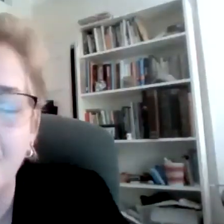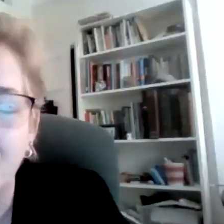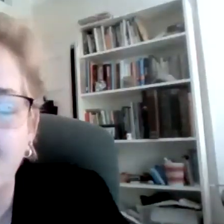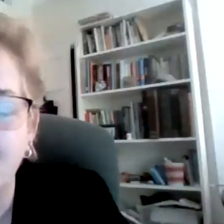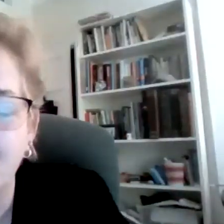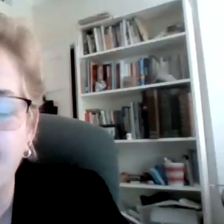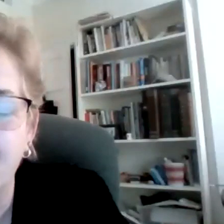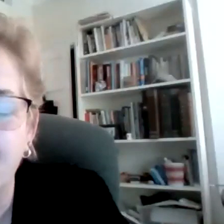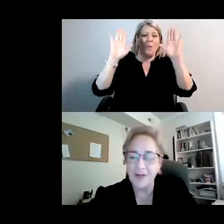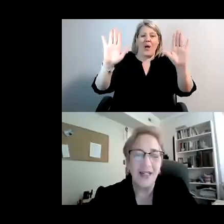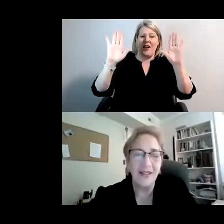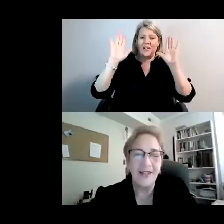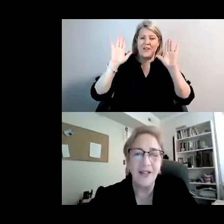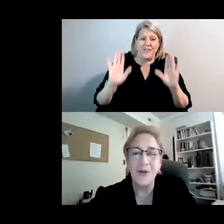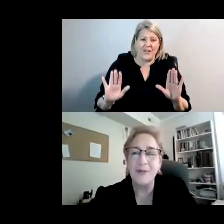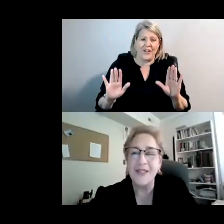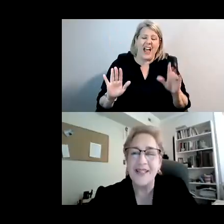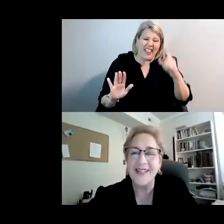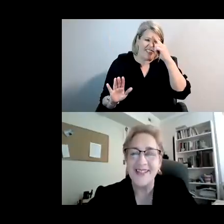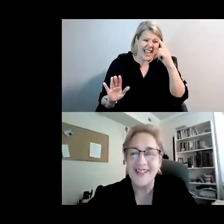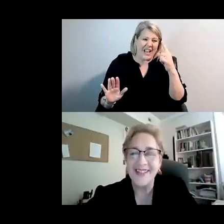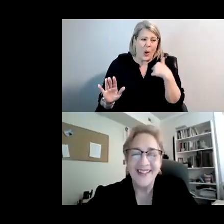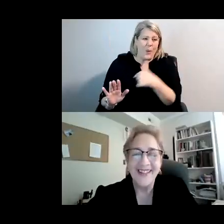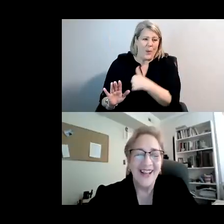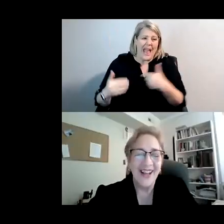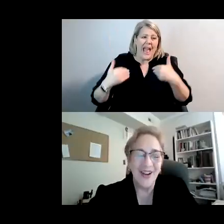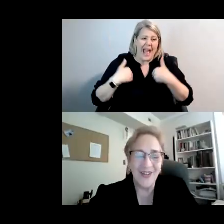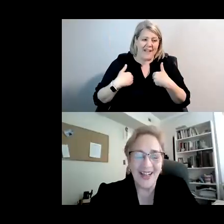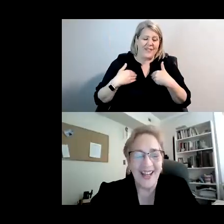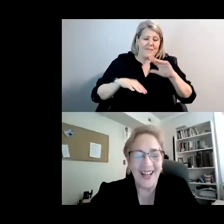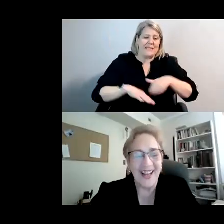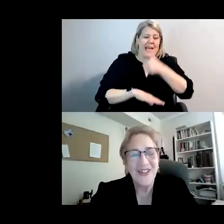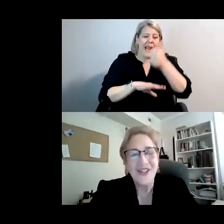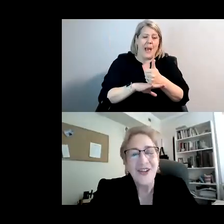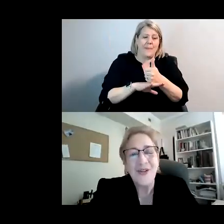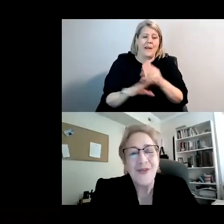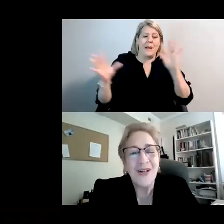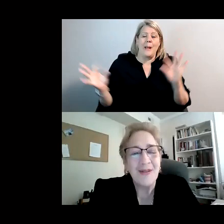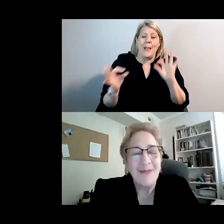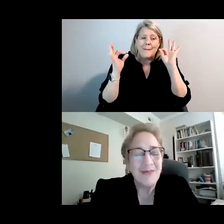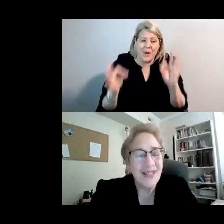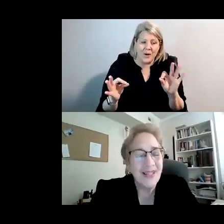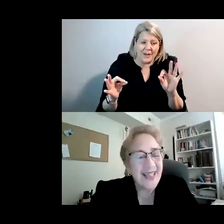Wonderful, I think we're in business. Okay, so again,